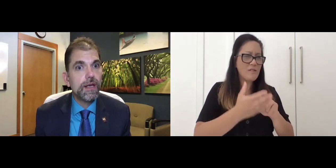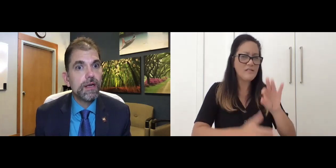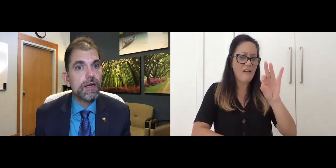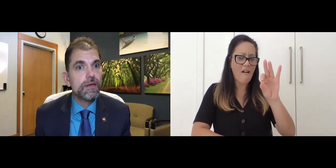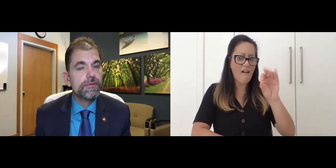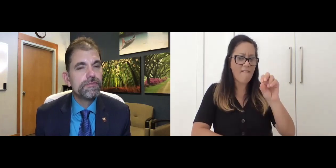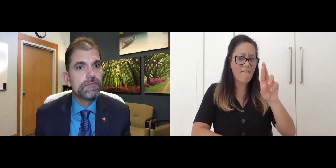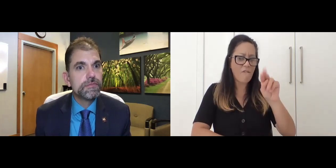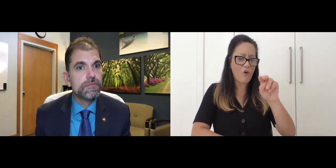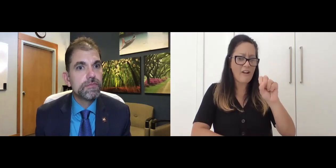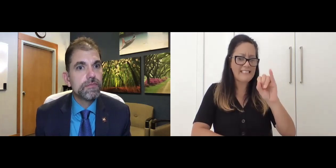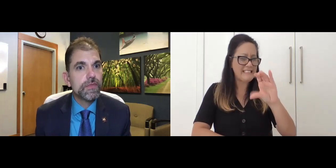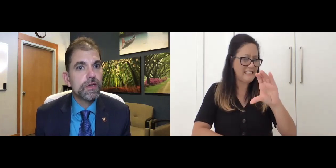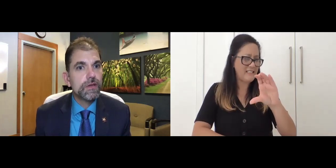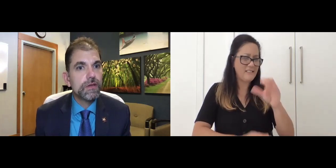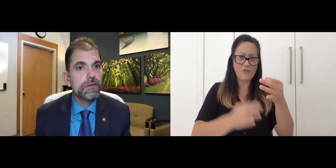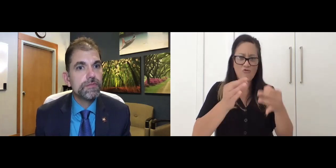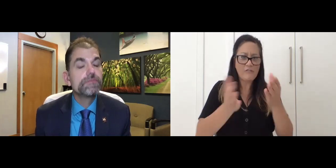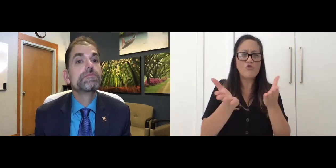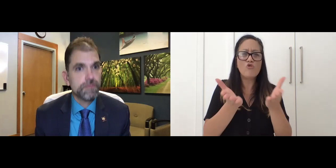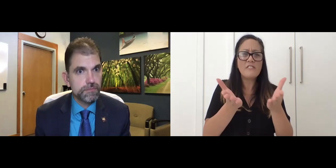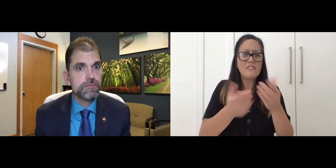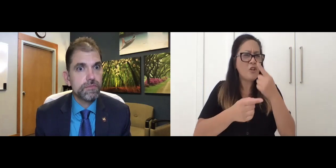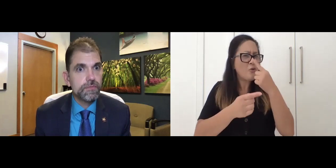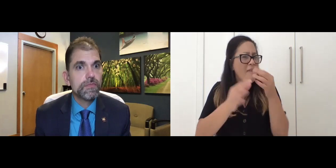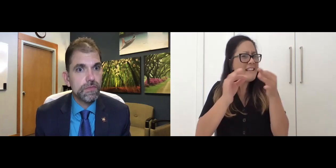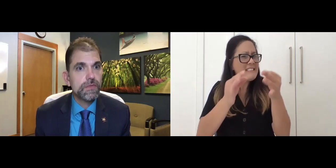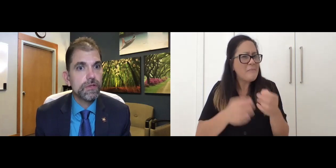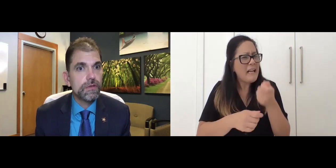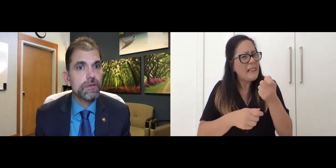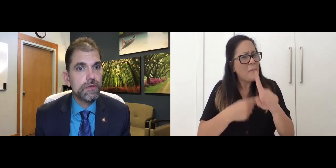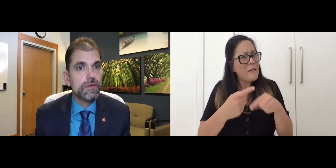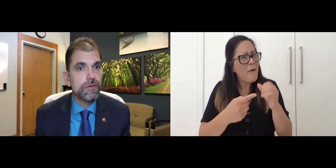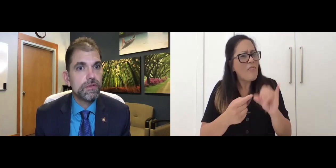all sorts of evaluations. I noticed that you do provide